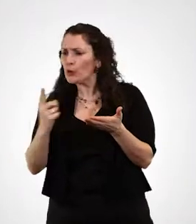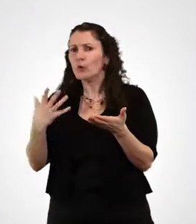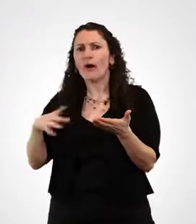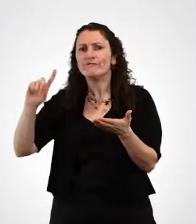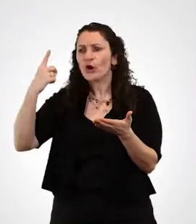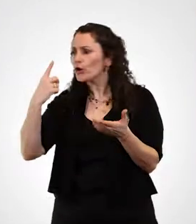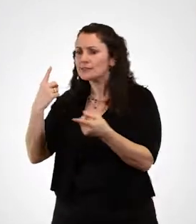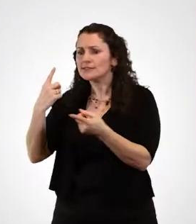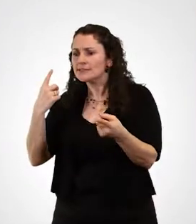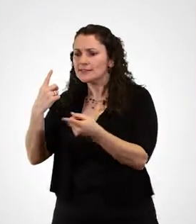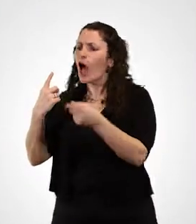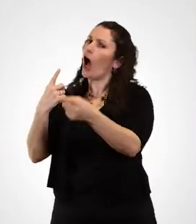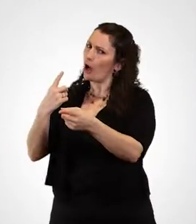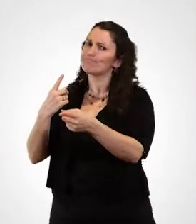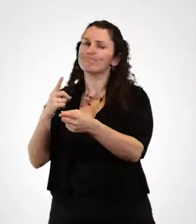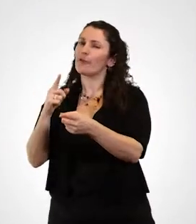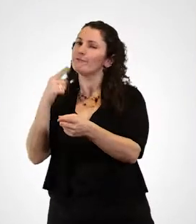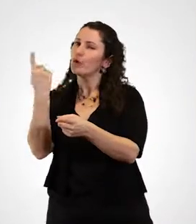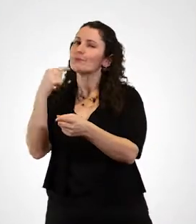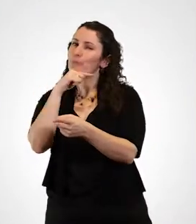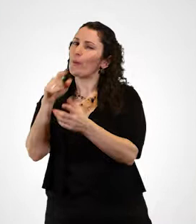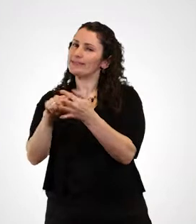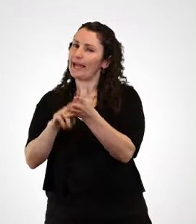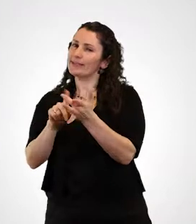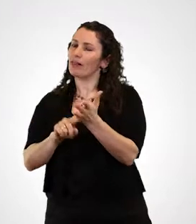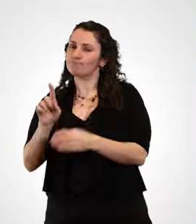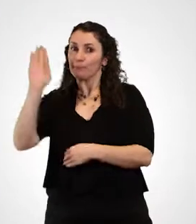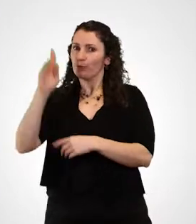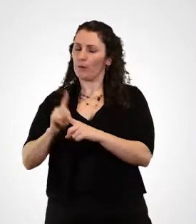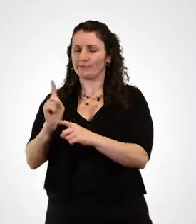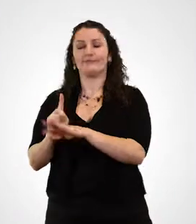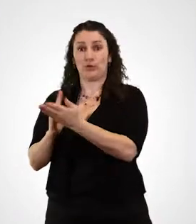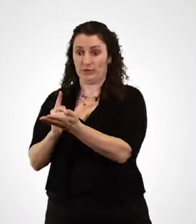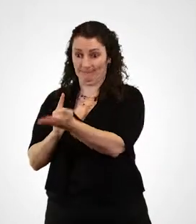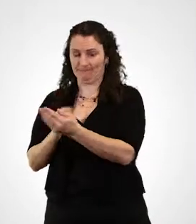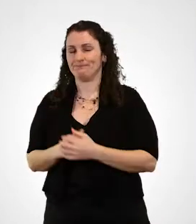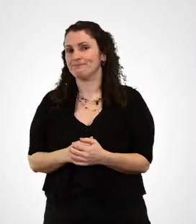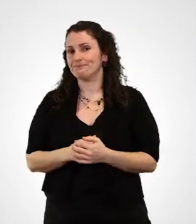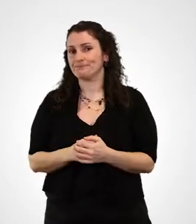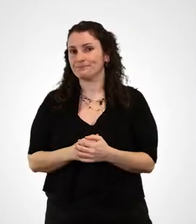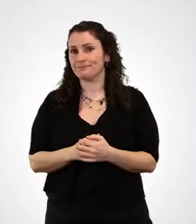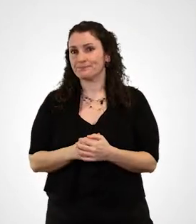Okay, Daniel said "me" first, so I'm going to let him try. P-E-T, Pete.